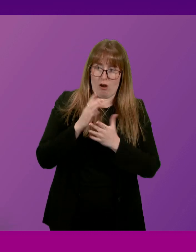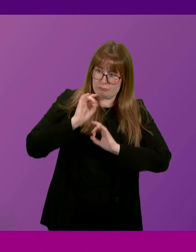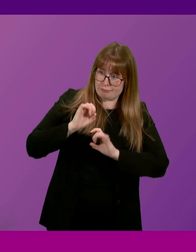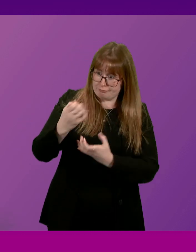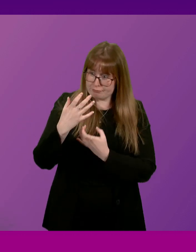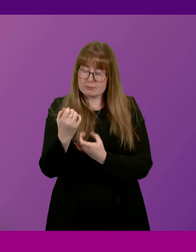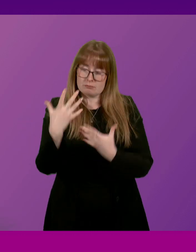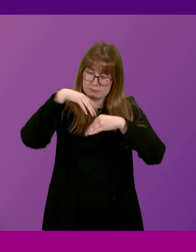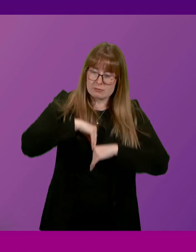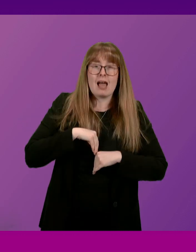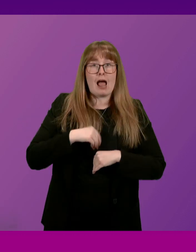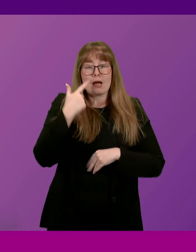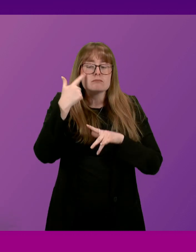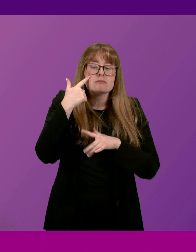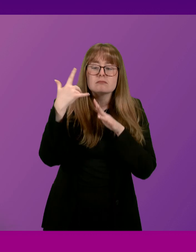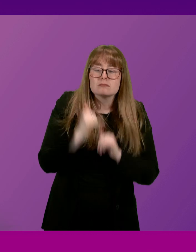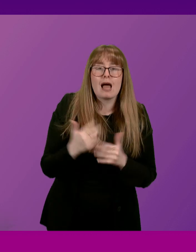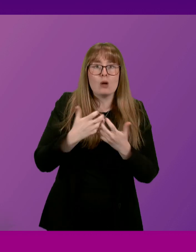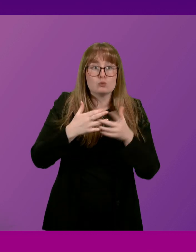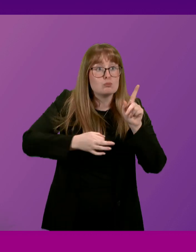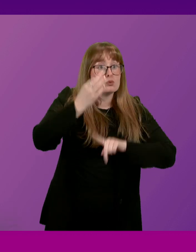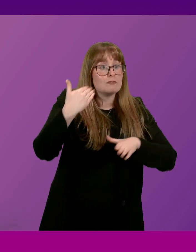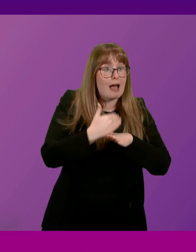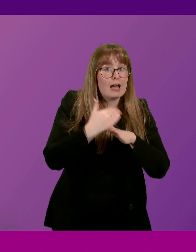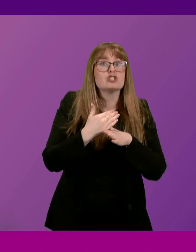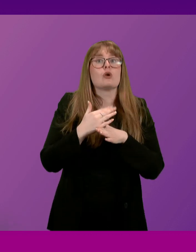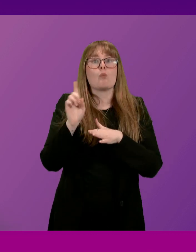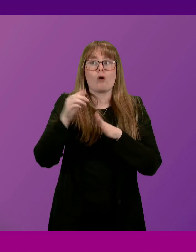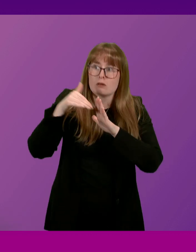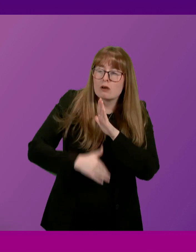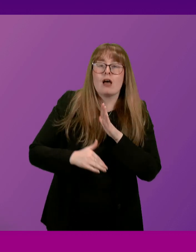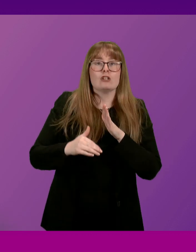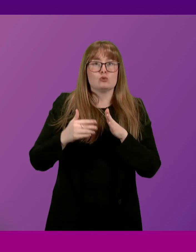approaches that strengthen and accelerate action to improve health and reduce health inequalities.